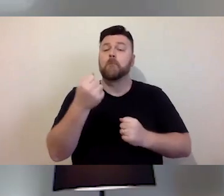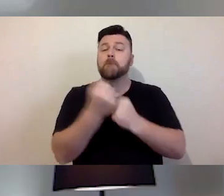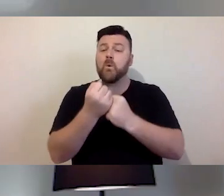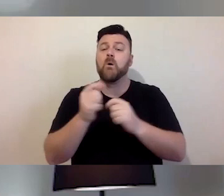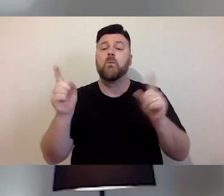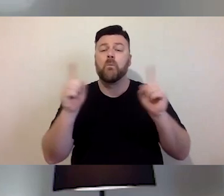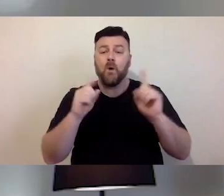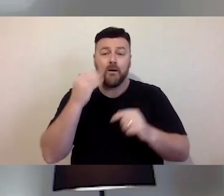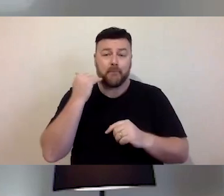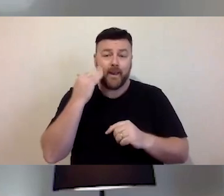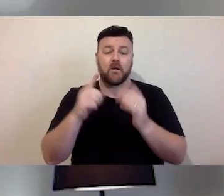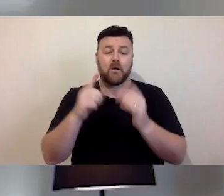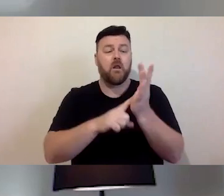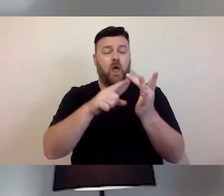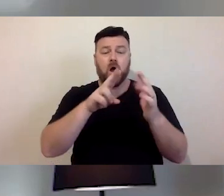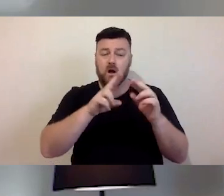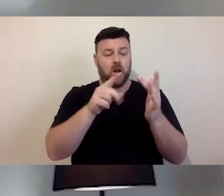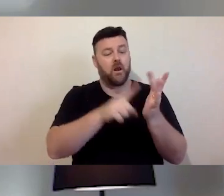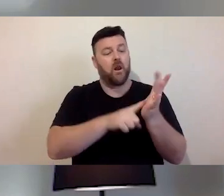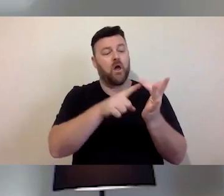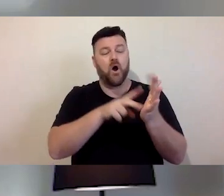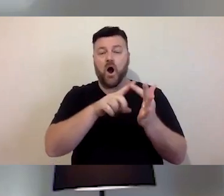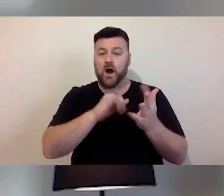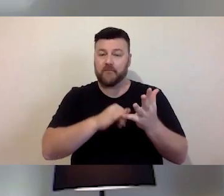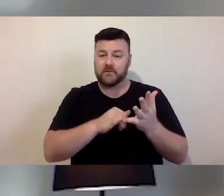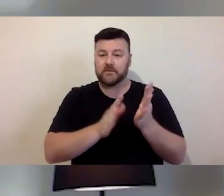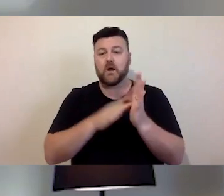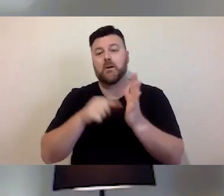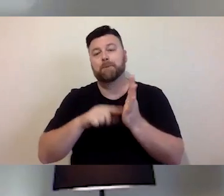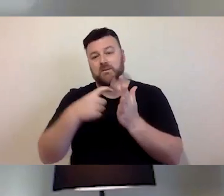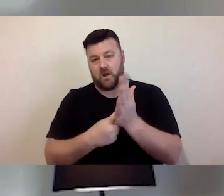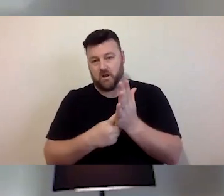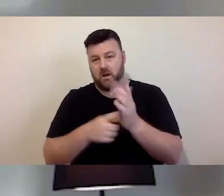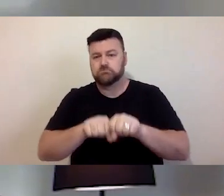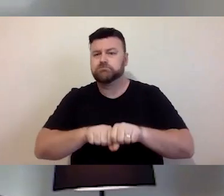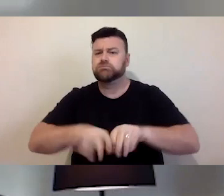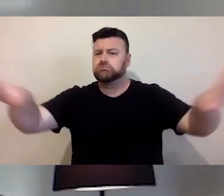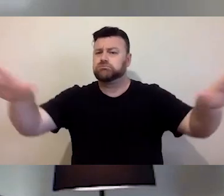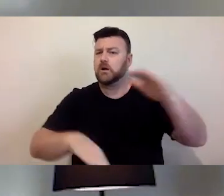is occurring globally. Currently on screen there is a blue power point